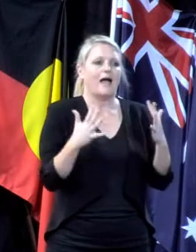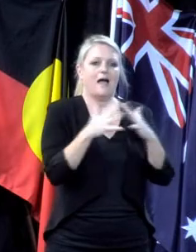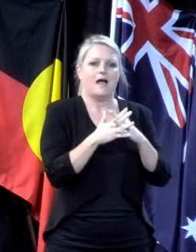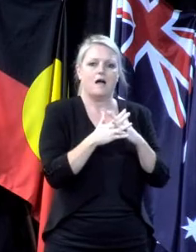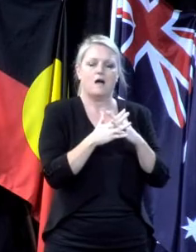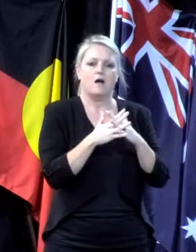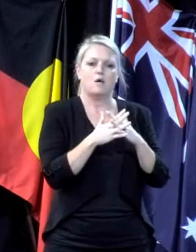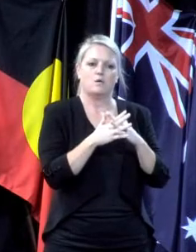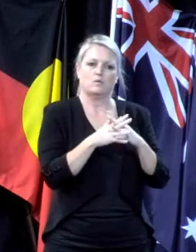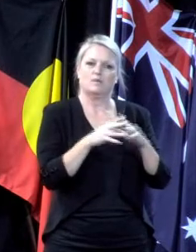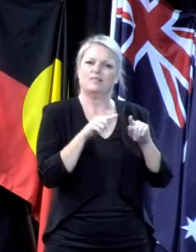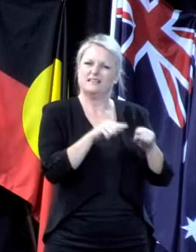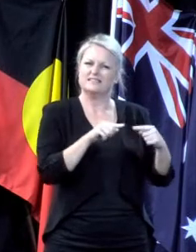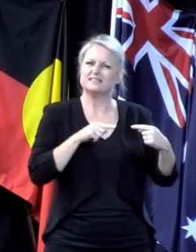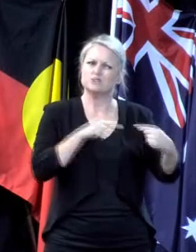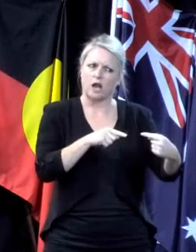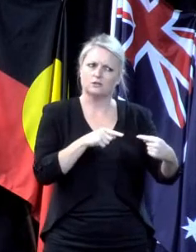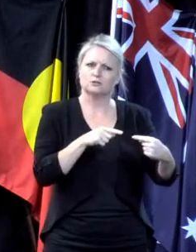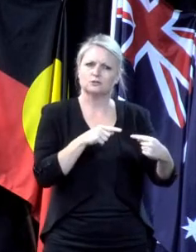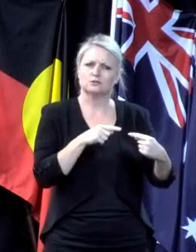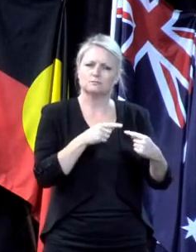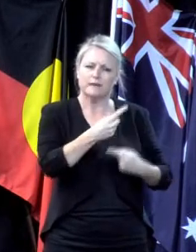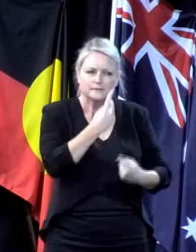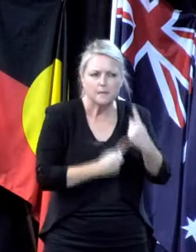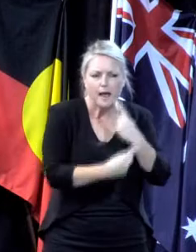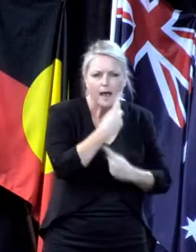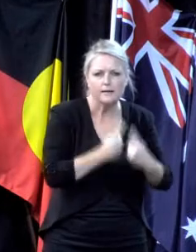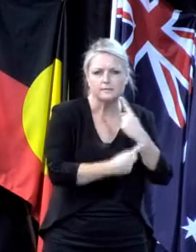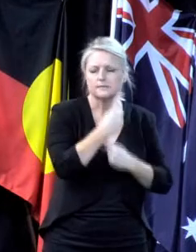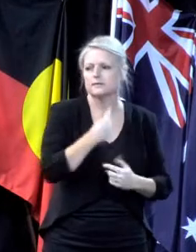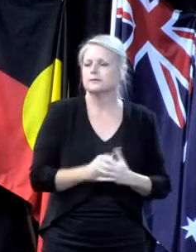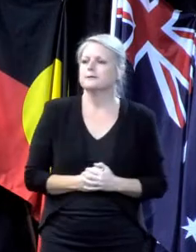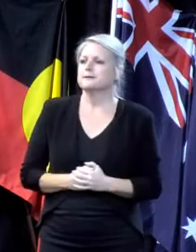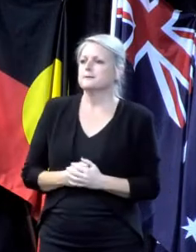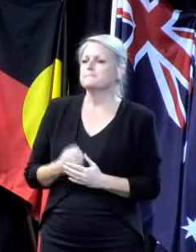the parts... Part A of your statement there? Sure. So the specialist staff